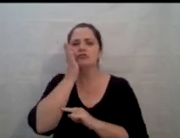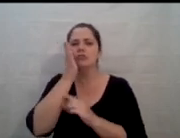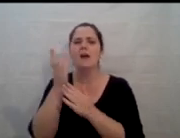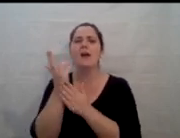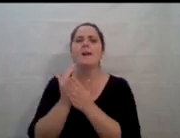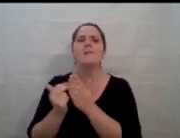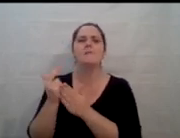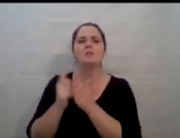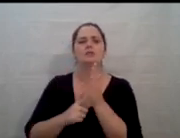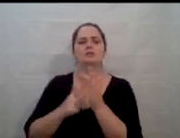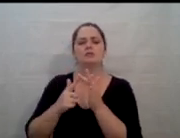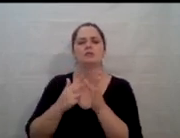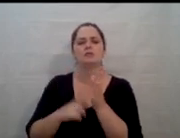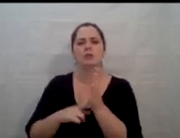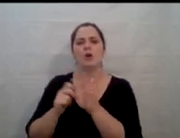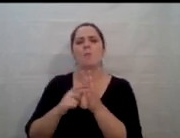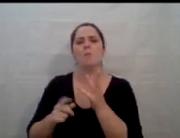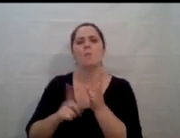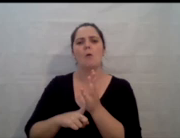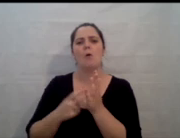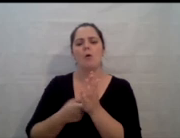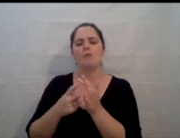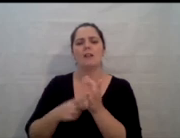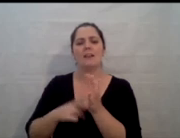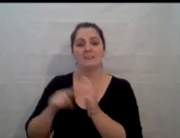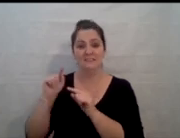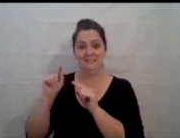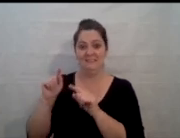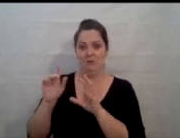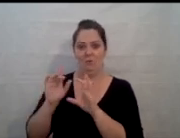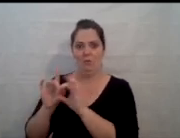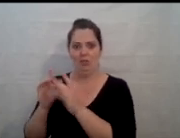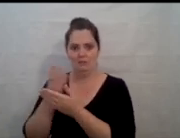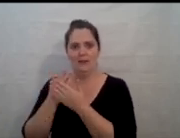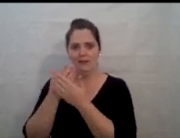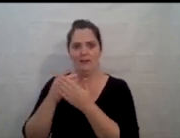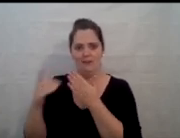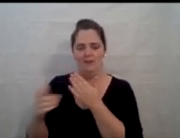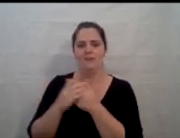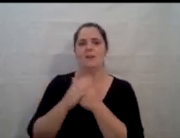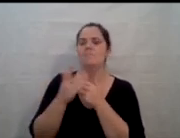Jean-Paul Laurens and that's where Bunny studied. He would have studied a very particular way of approaching life